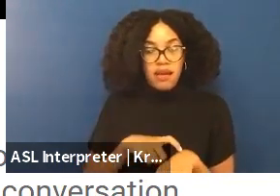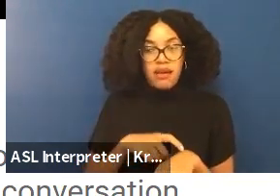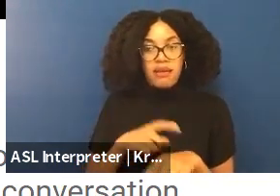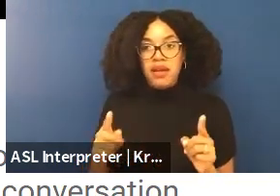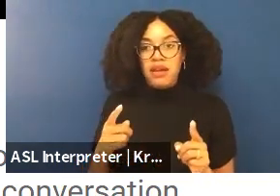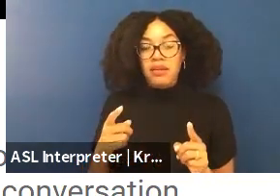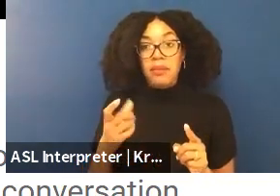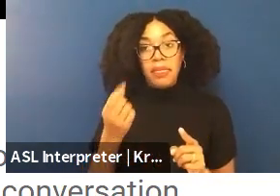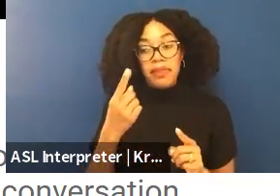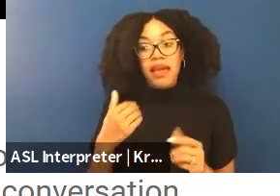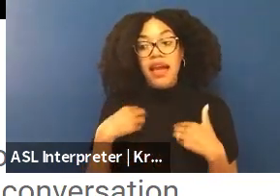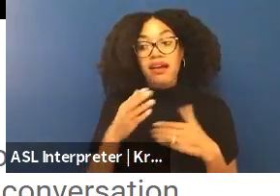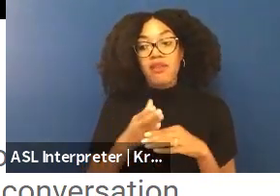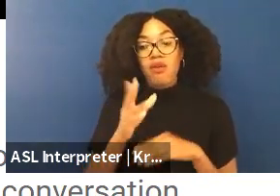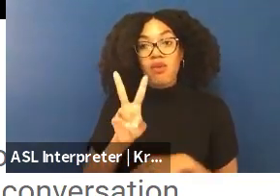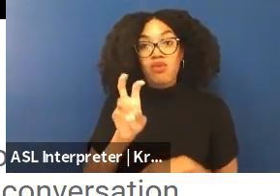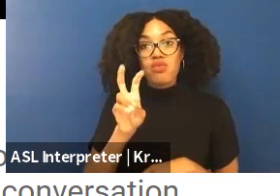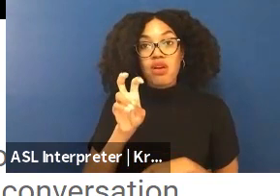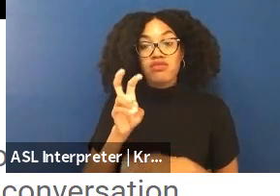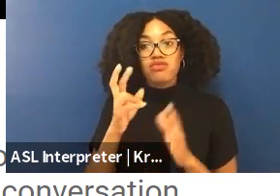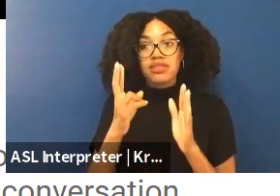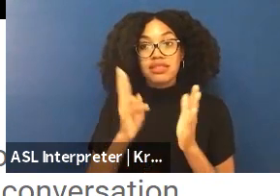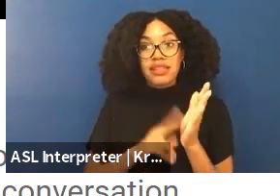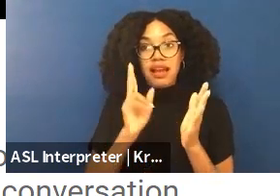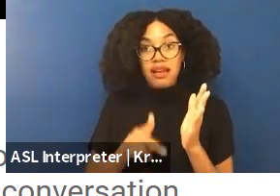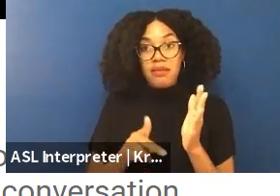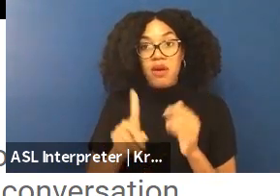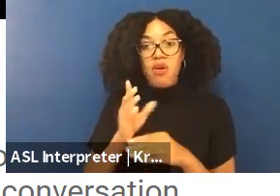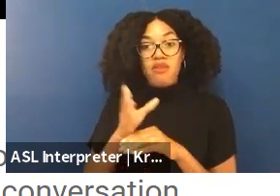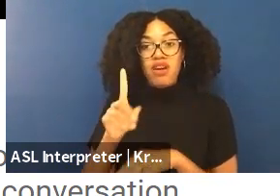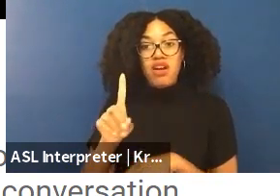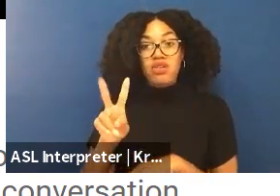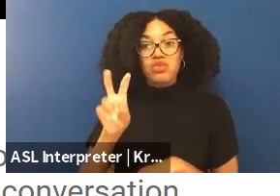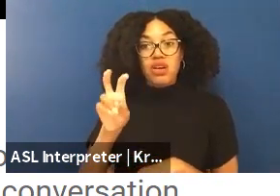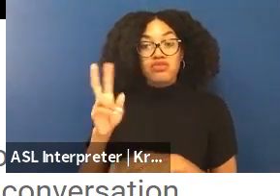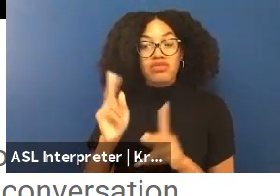over 200 registrants and over 100 participants at our workshop. Because of the numbers, both of us